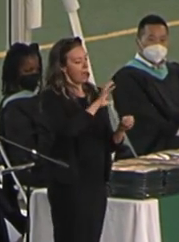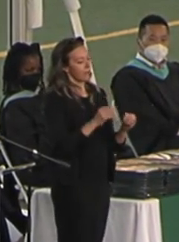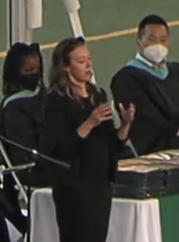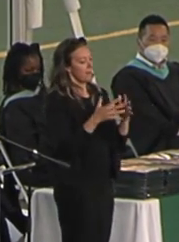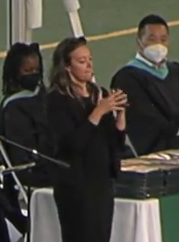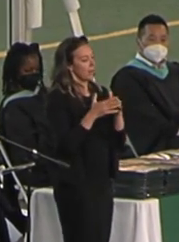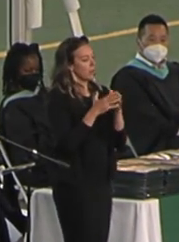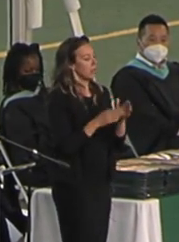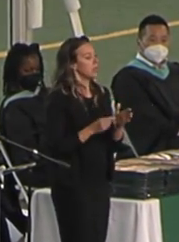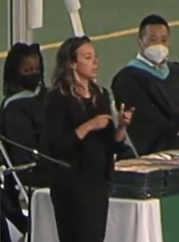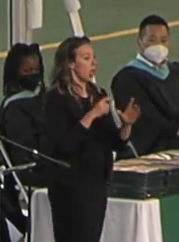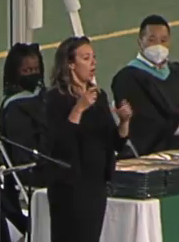Please give them a round of applause.